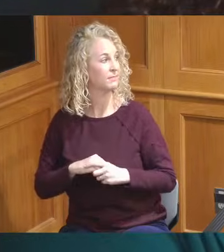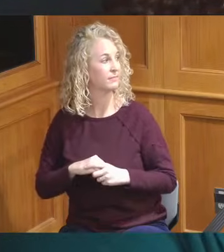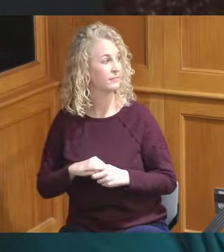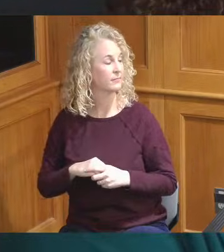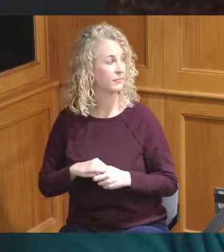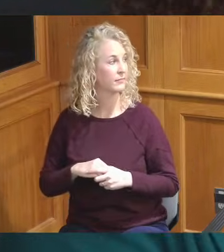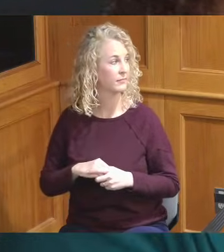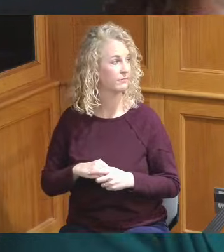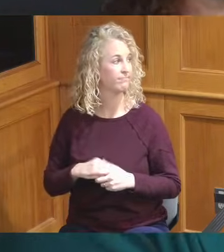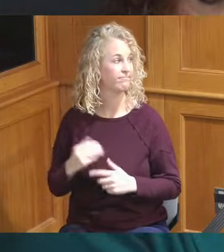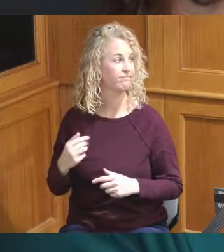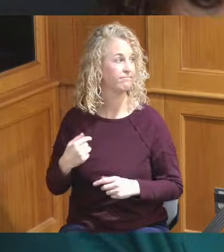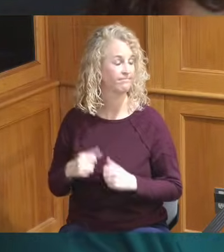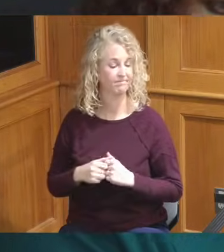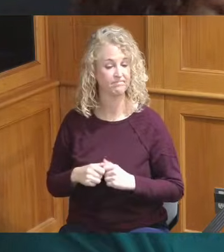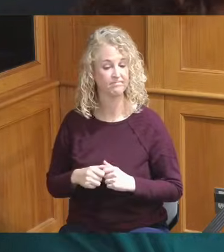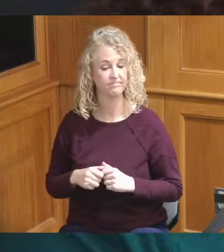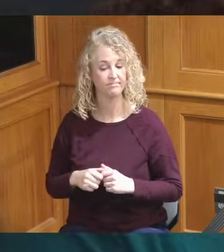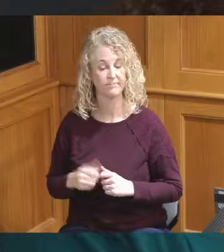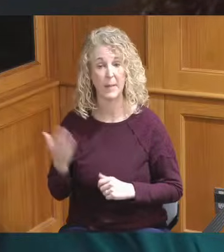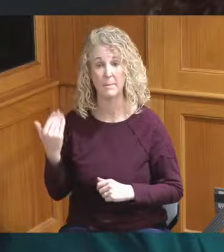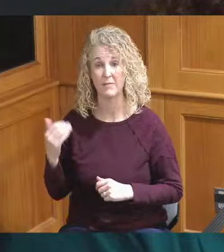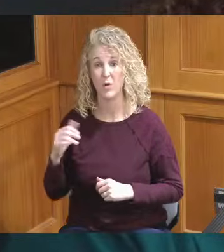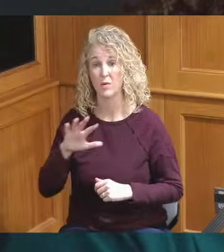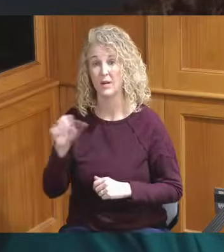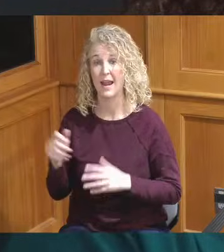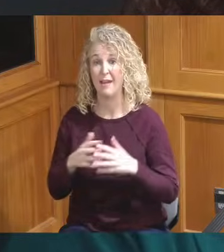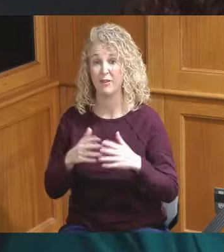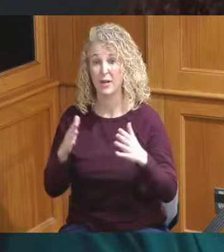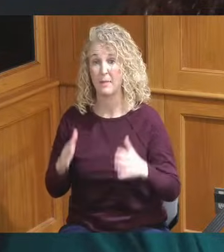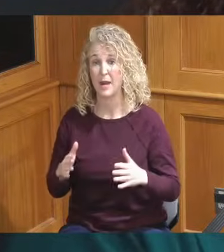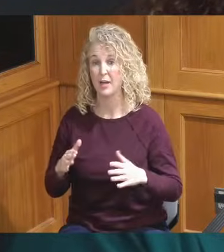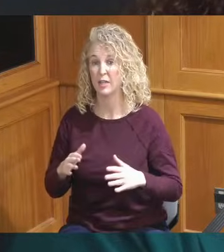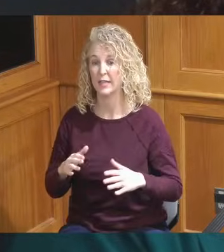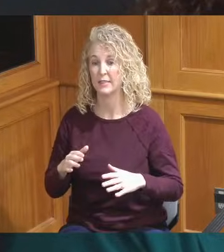there was a time when African-Americans could not be police officers and I didn't want people to